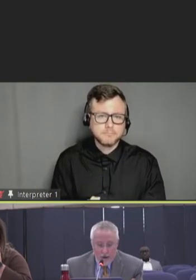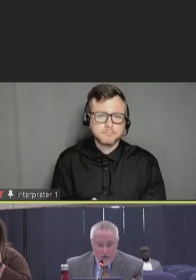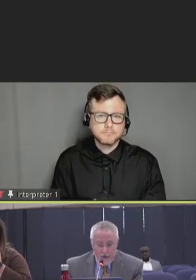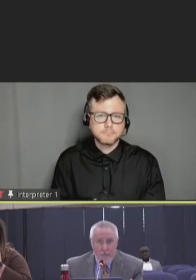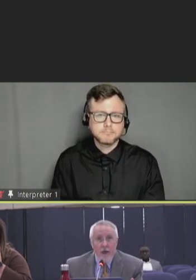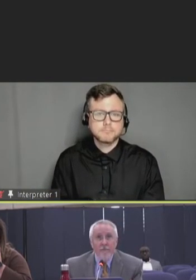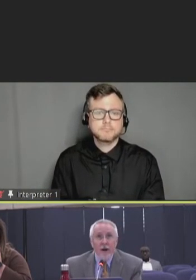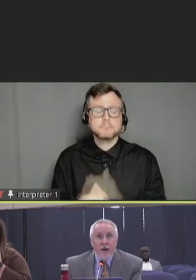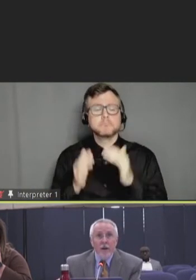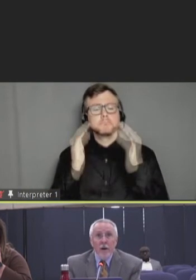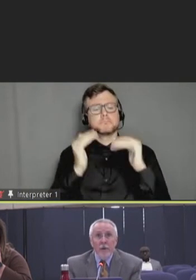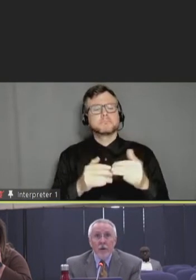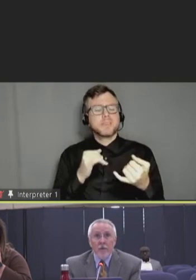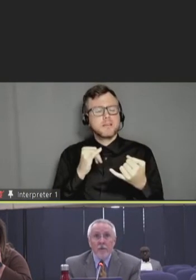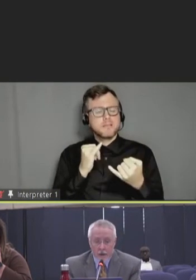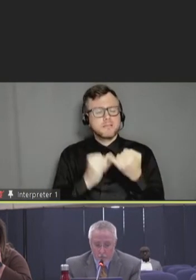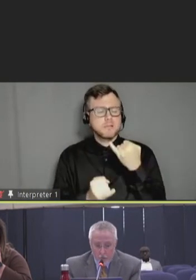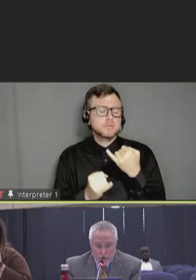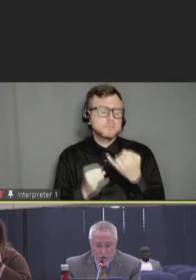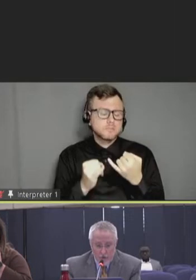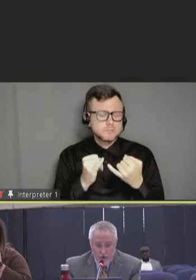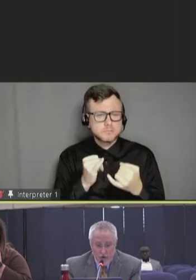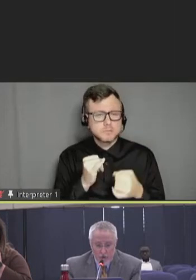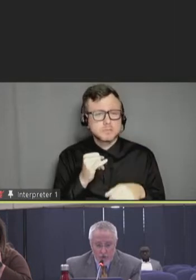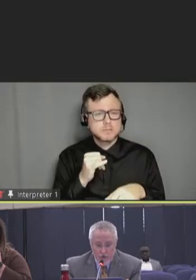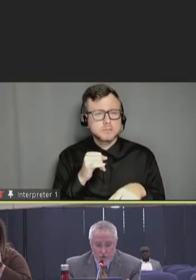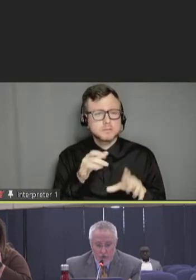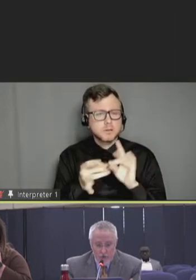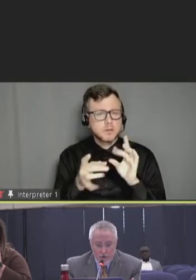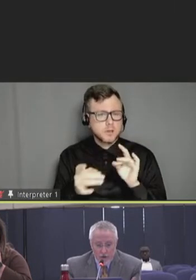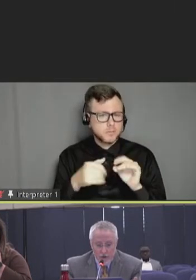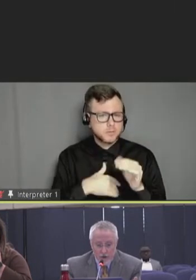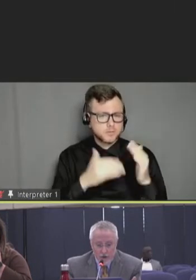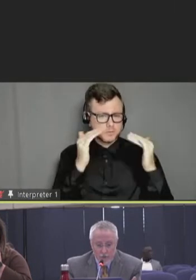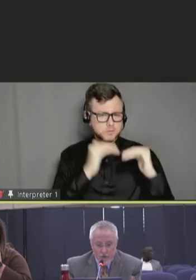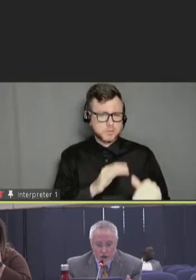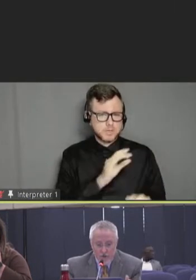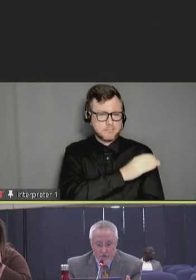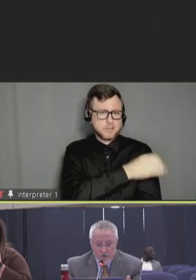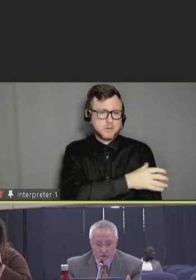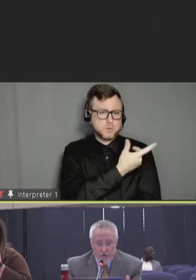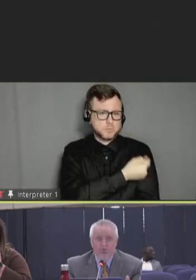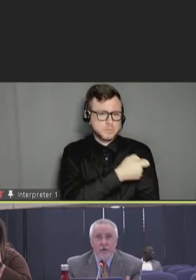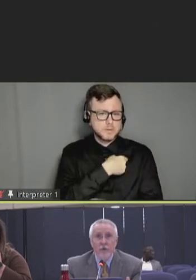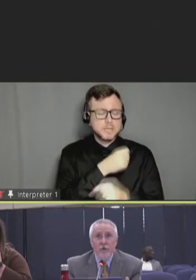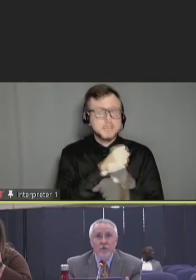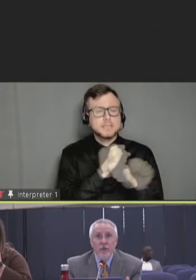And then my final comment on the table is under the Clinical Immunization Safety Assessment,